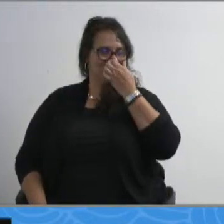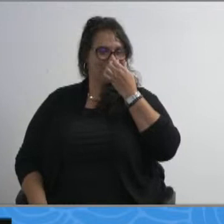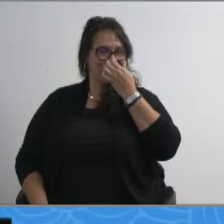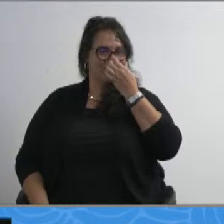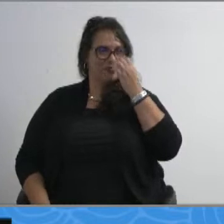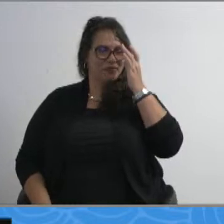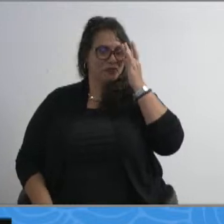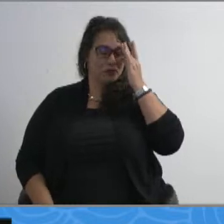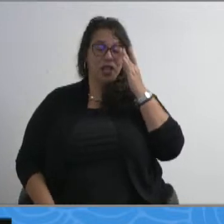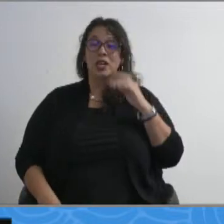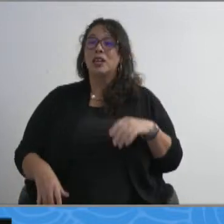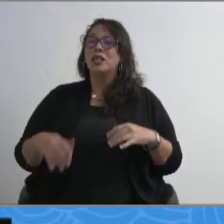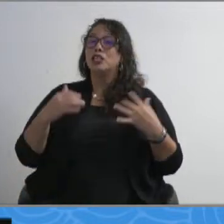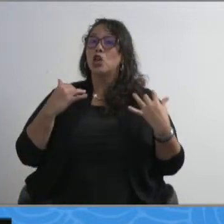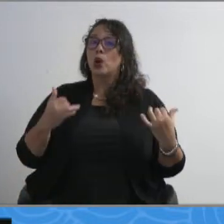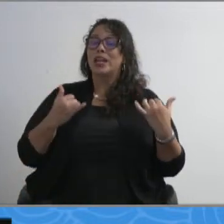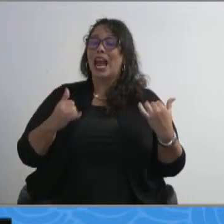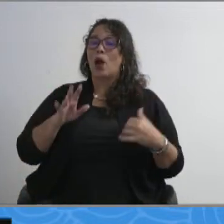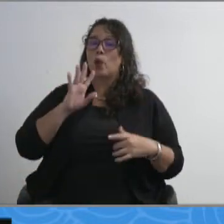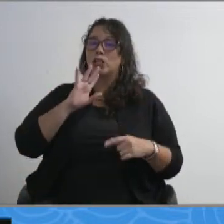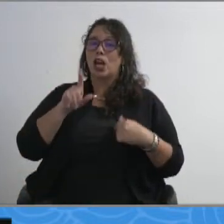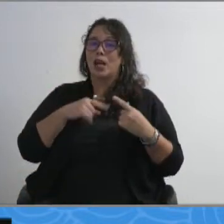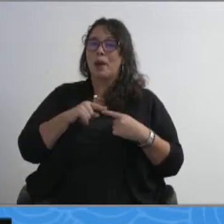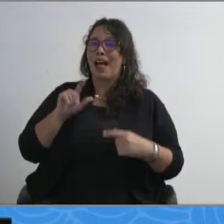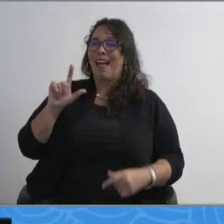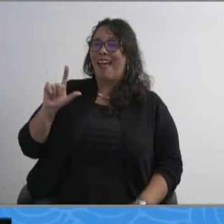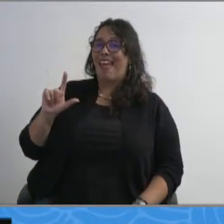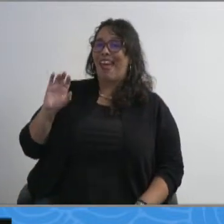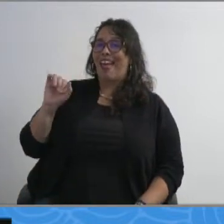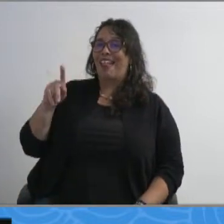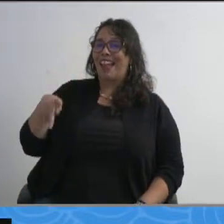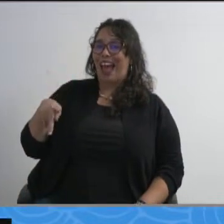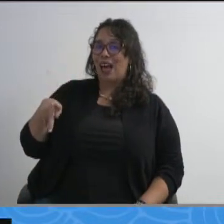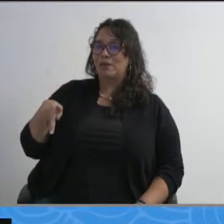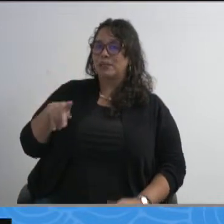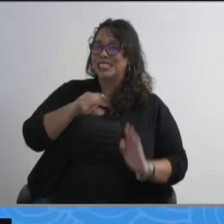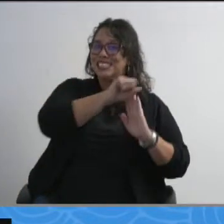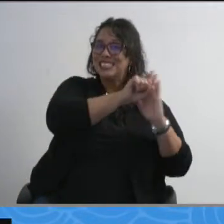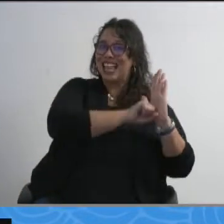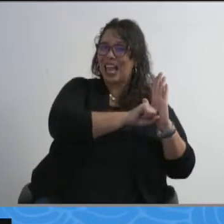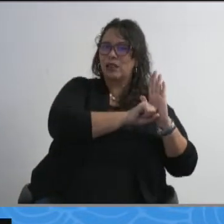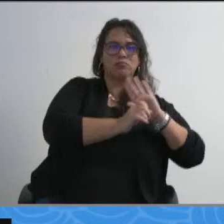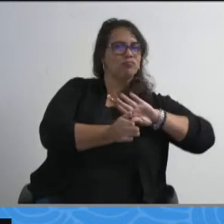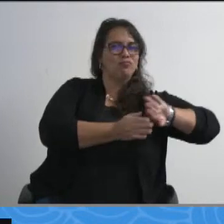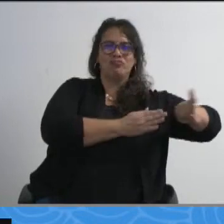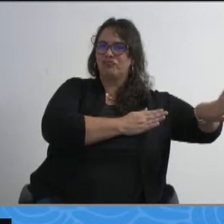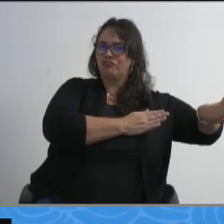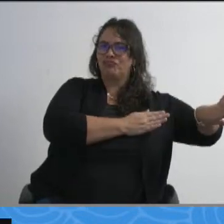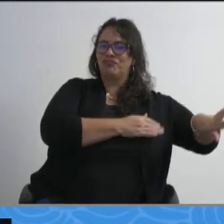we're talking about the LCAP Federal Addendum, not the LCAP. So, I'm gonna go into a little more detail about that